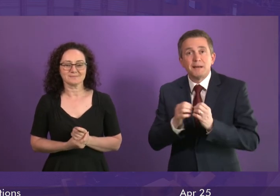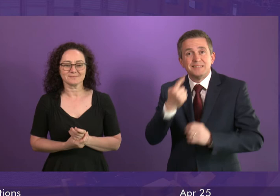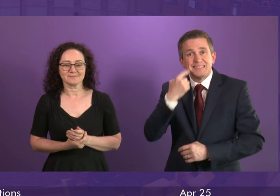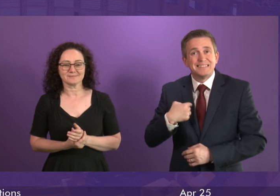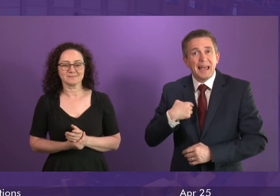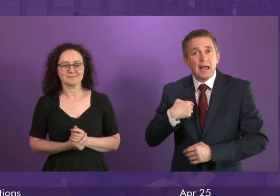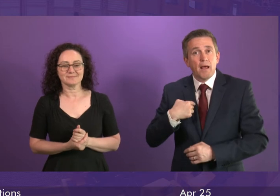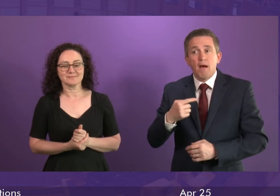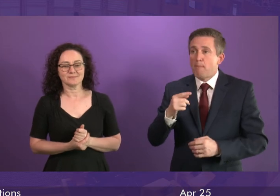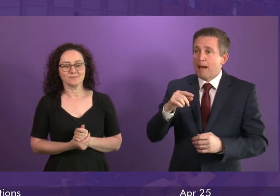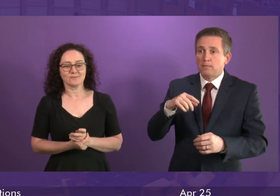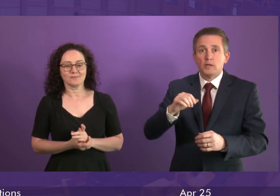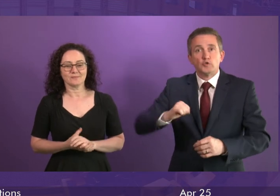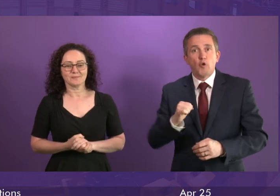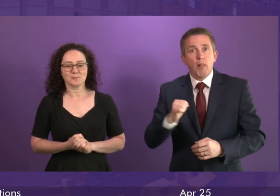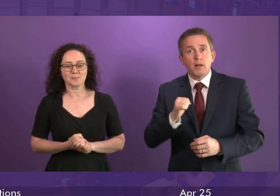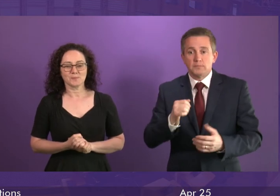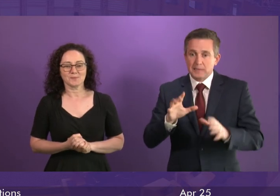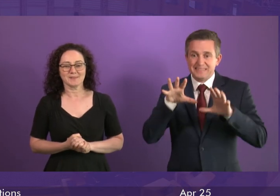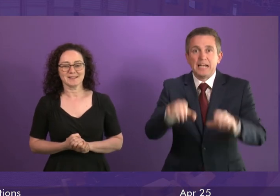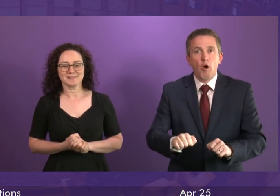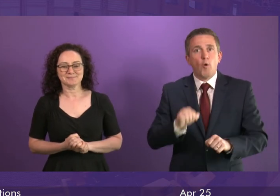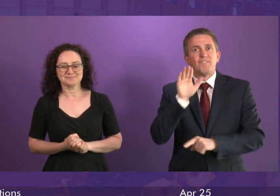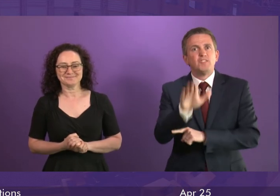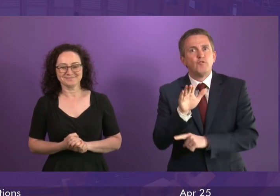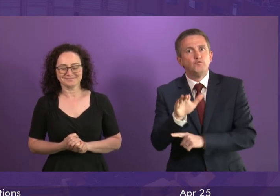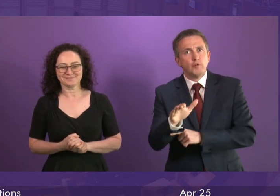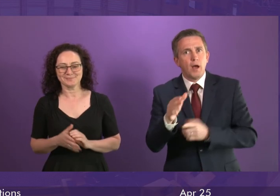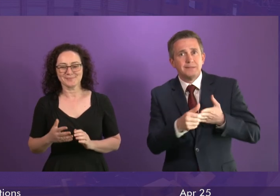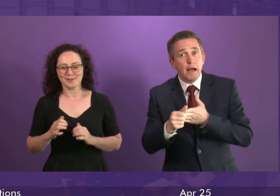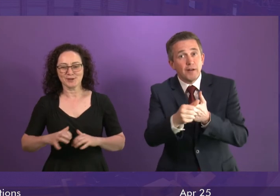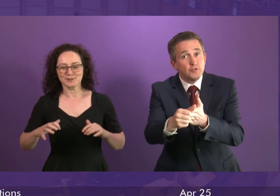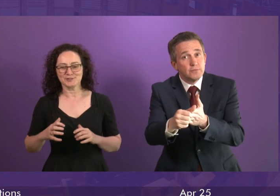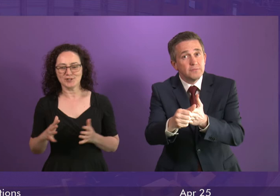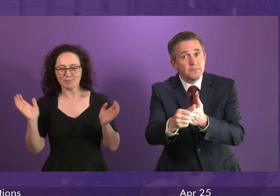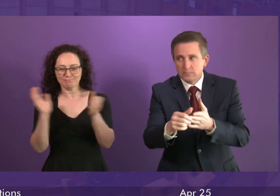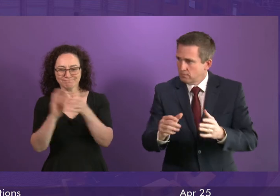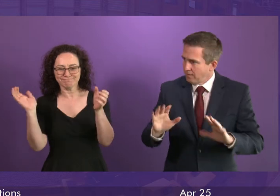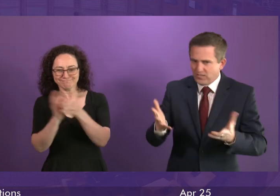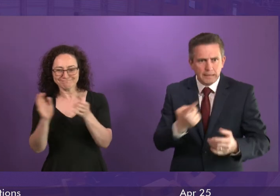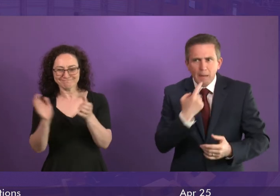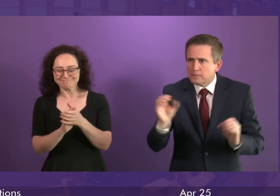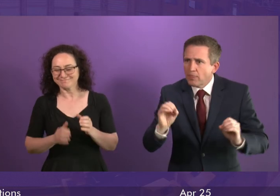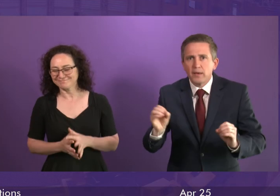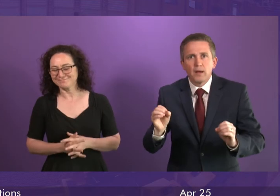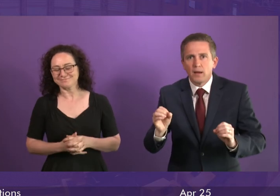putting Scotland’s future back into Scotland’s hands. It is clear that United Kingdom politics